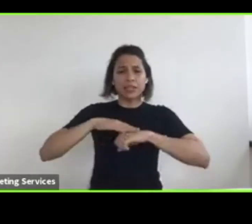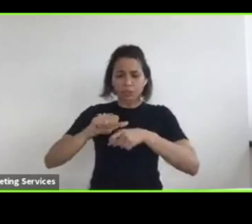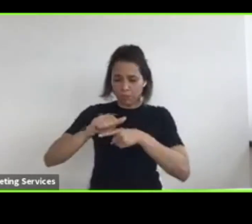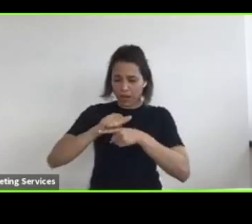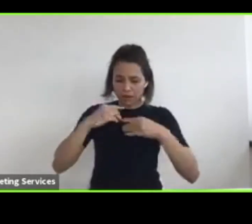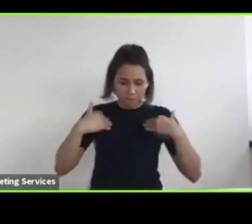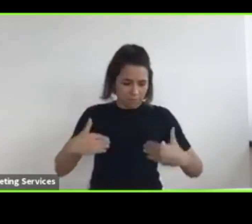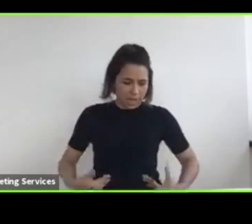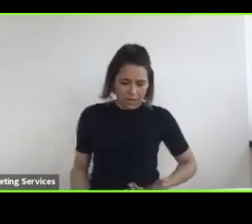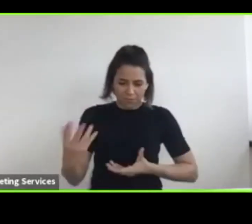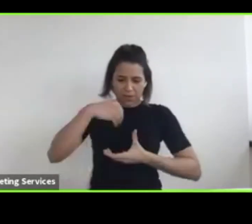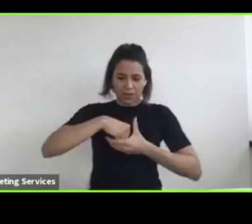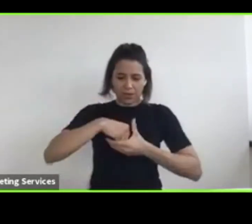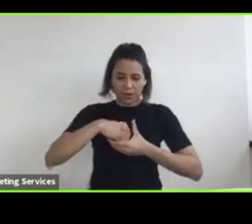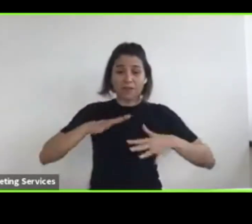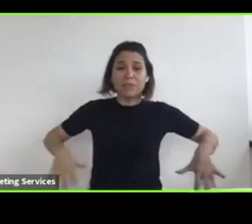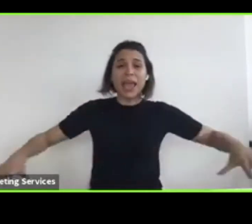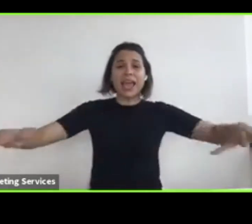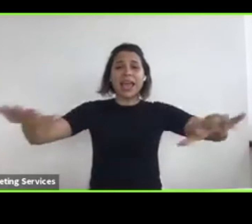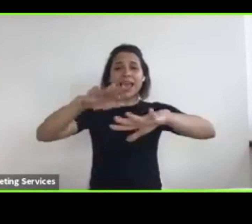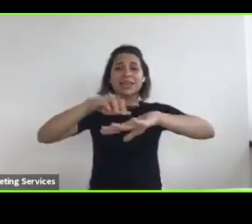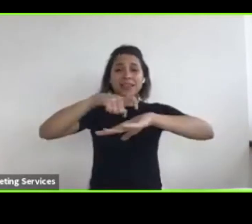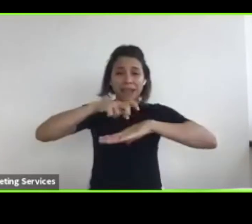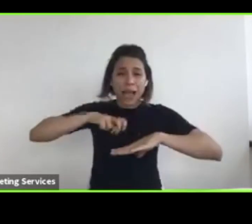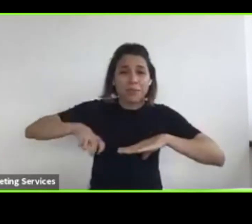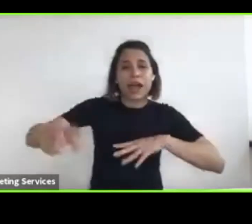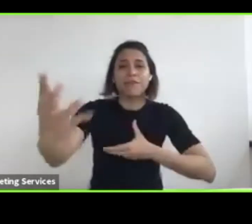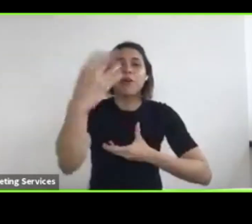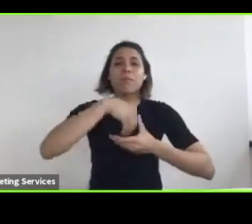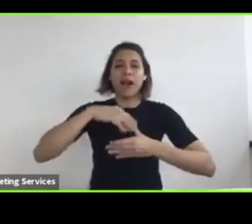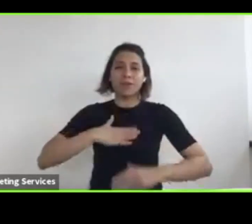PART OF MY DAILY WORK AND I TRY TO MANIFEST WHAT I KNOW AND WHAT I KNOW IS POSSIBLE WHEN